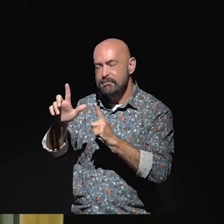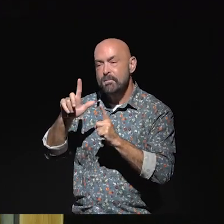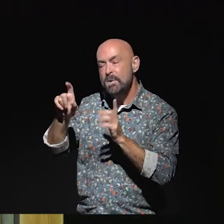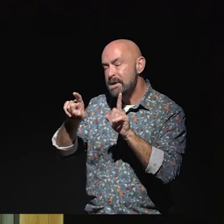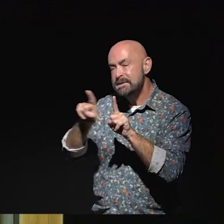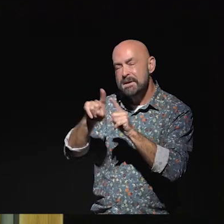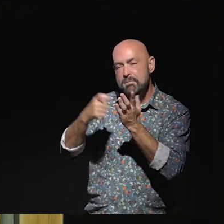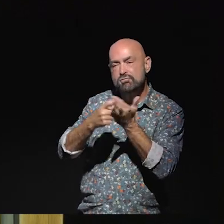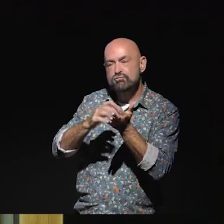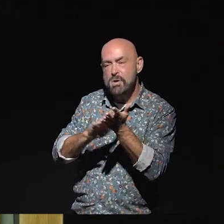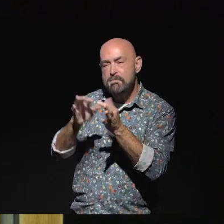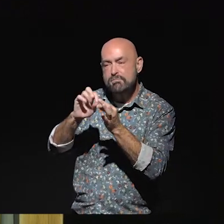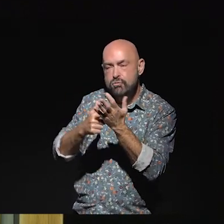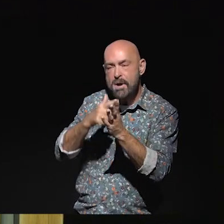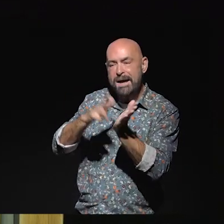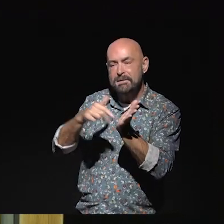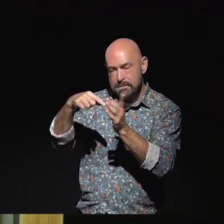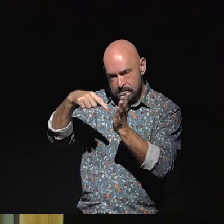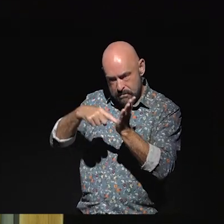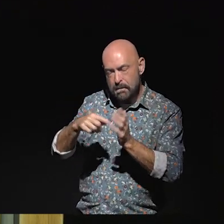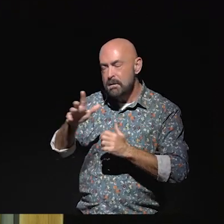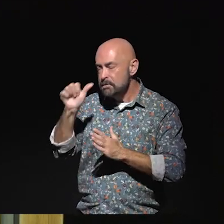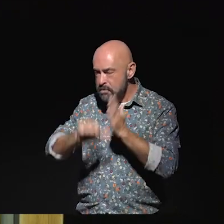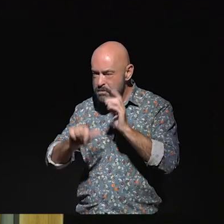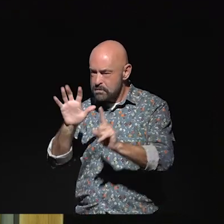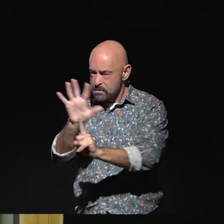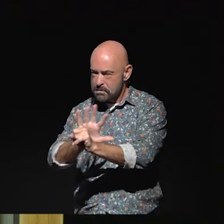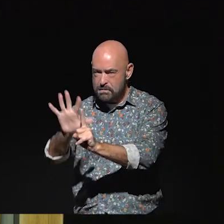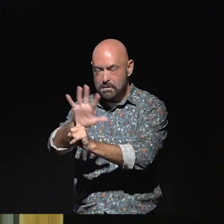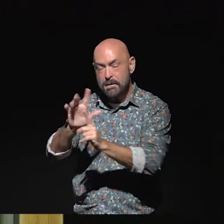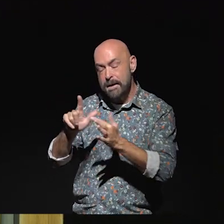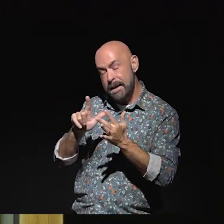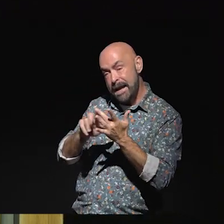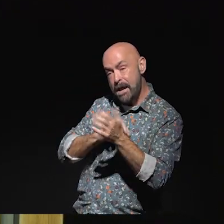just like you would in Titian, we begin to figure out what Ingres actually thinks